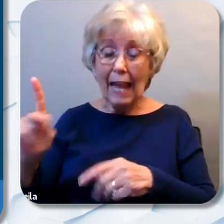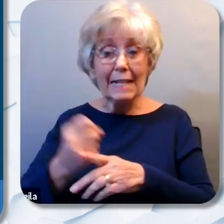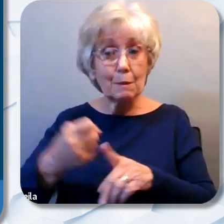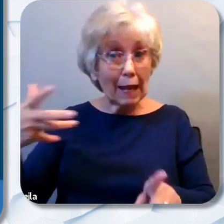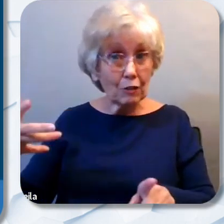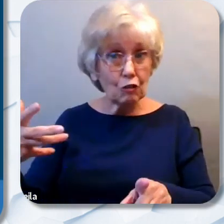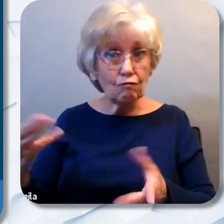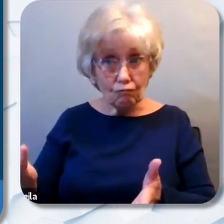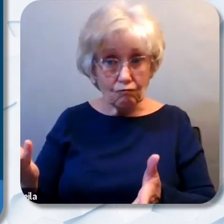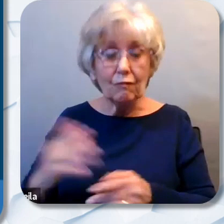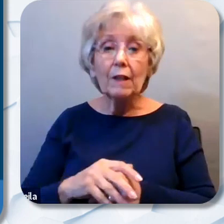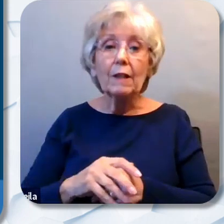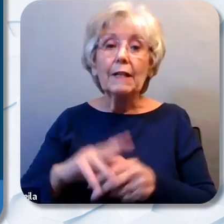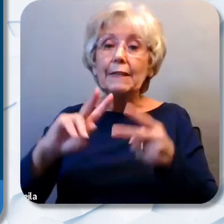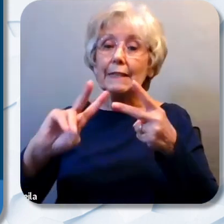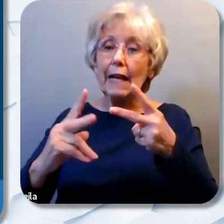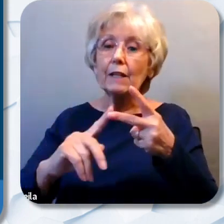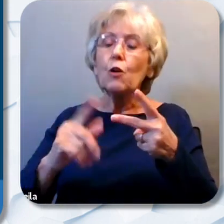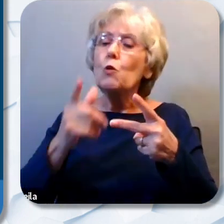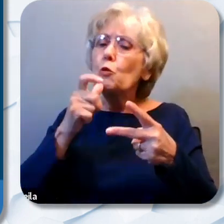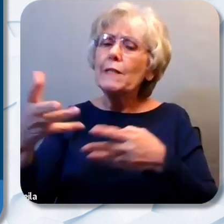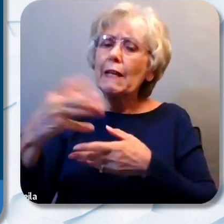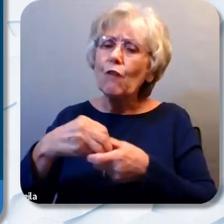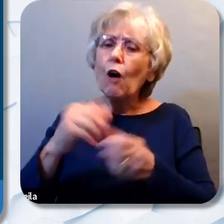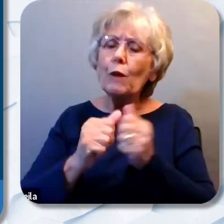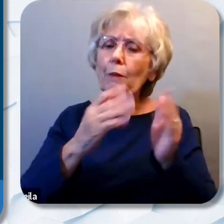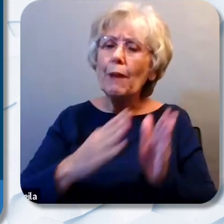second, who has been involved with your planning efforts so far.